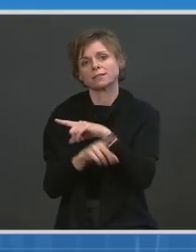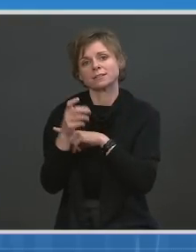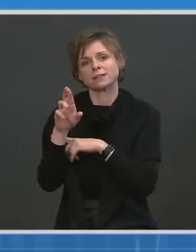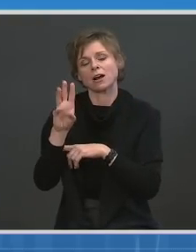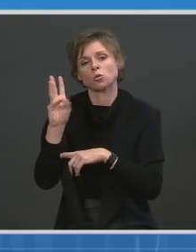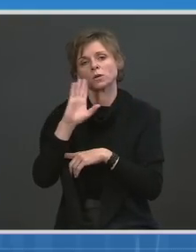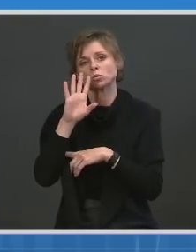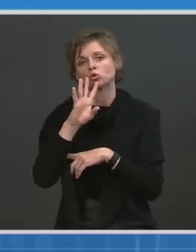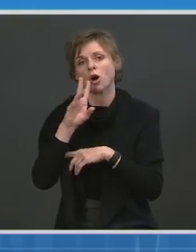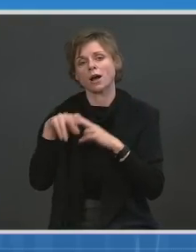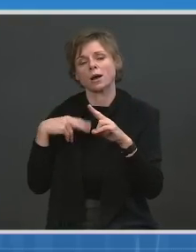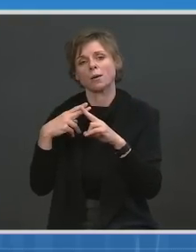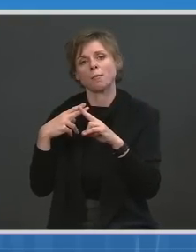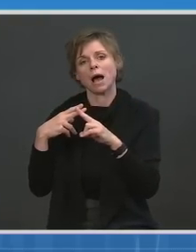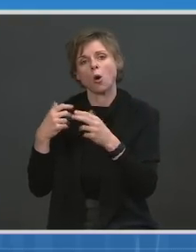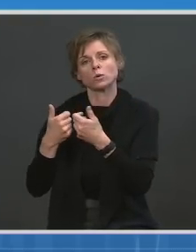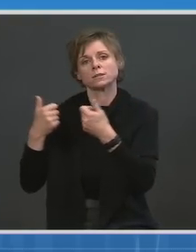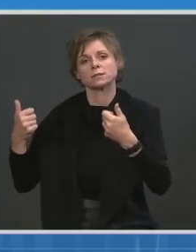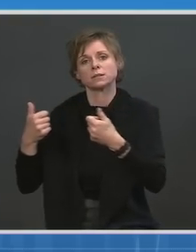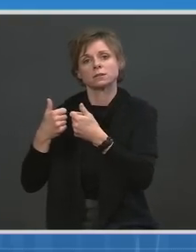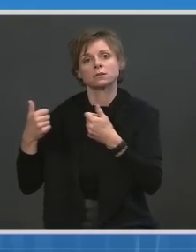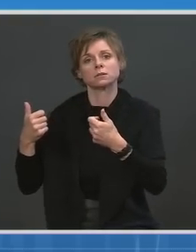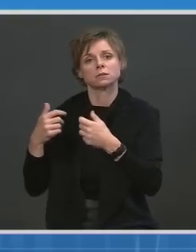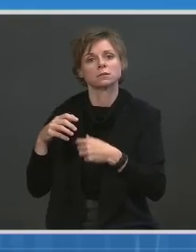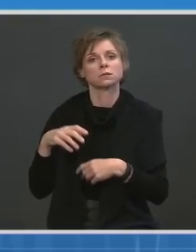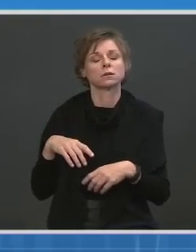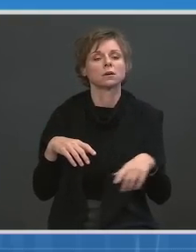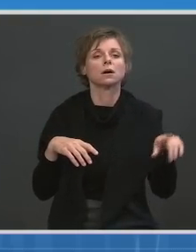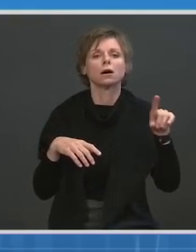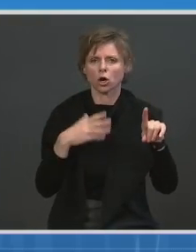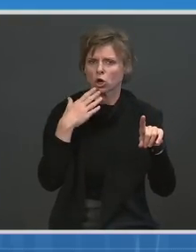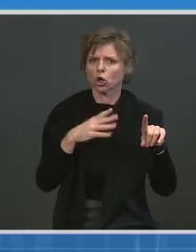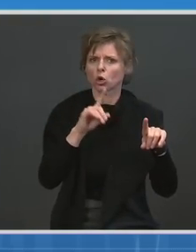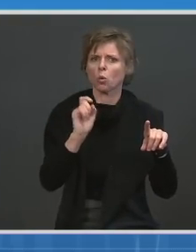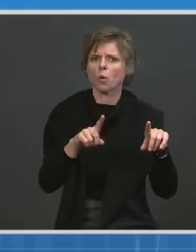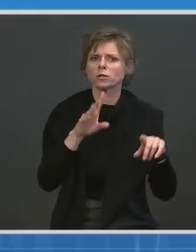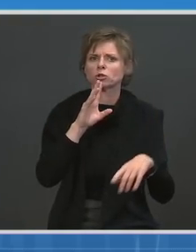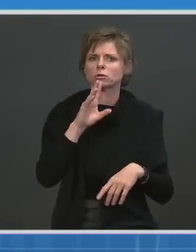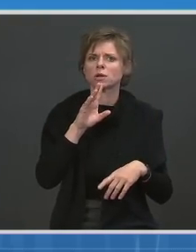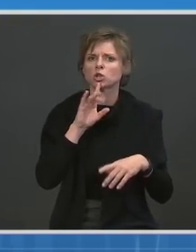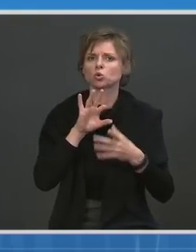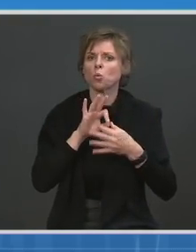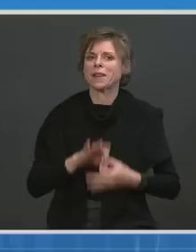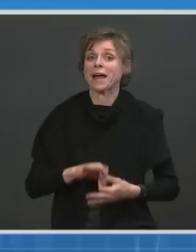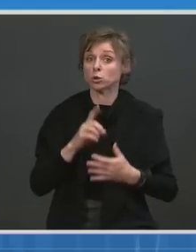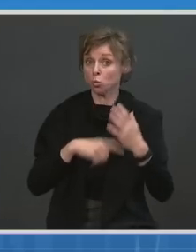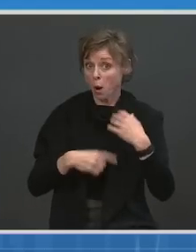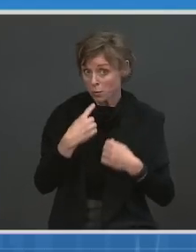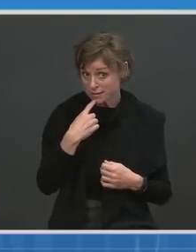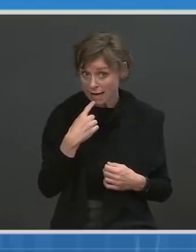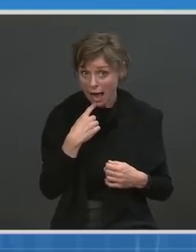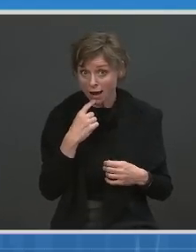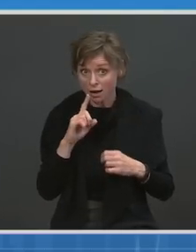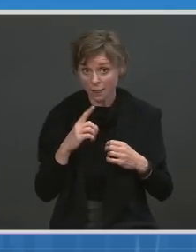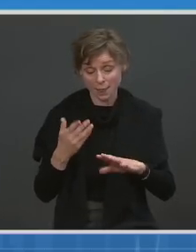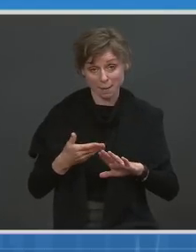Yes, that's an excellent question, and it really relates to what we have been saying on the past few briefings that we've given.